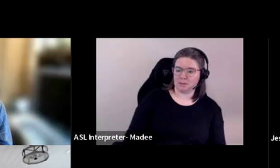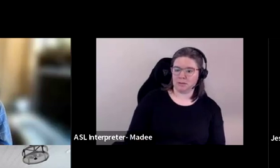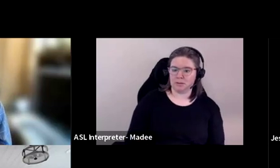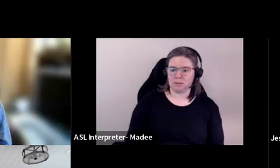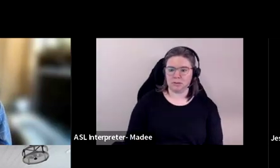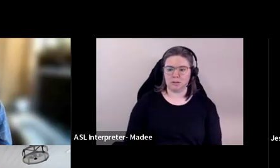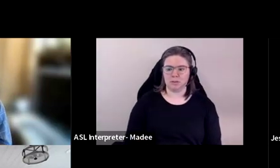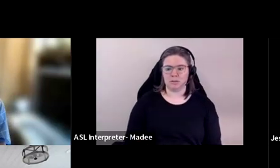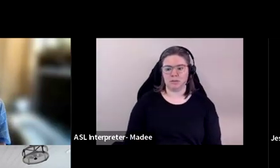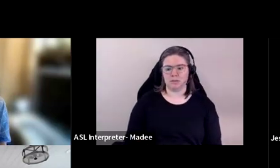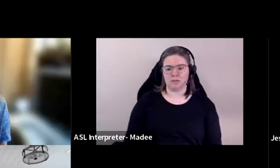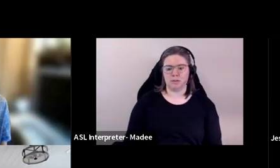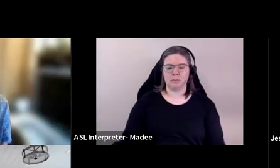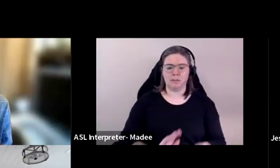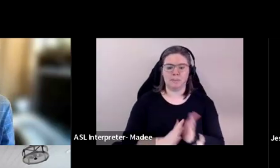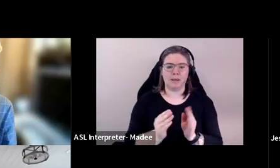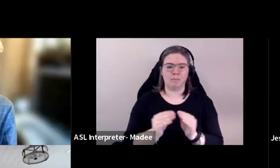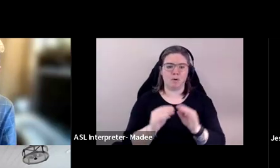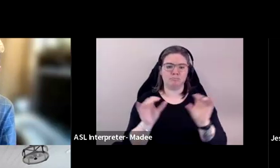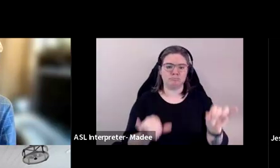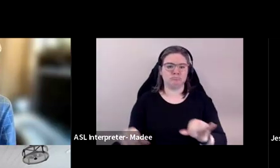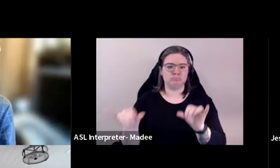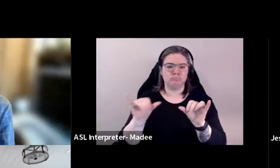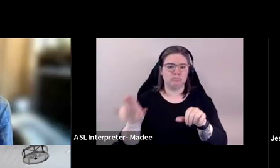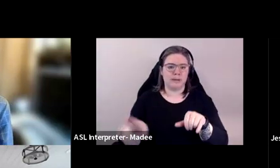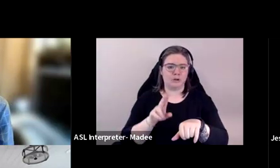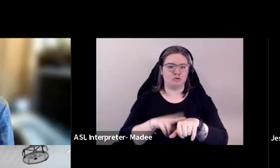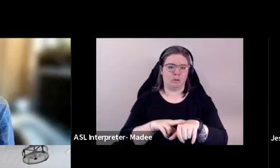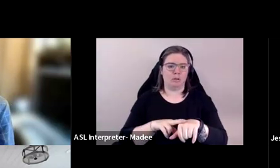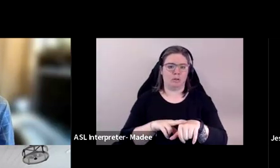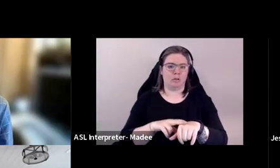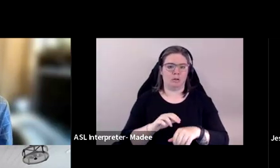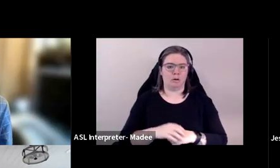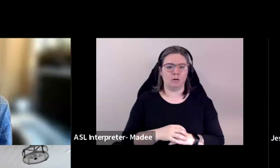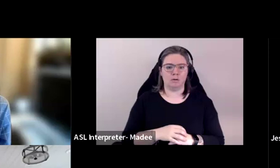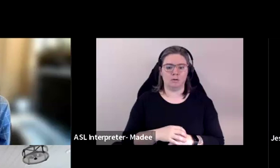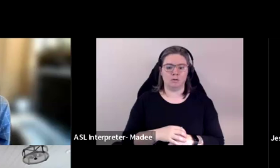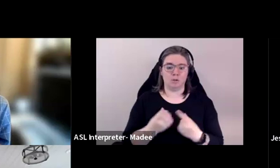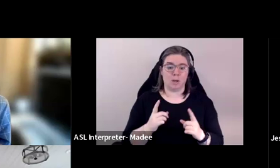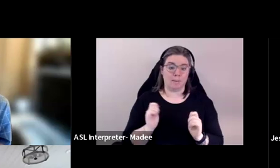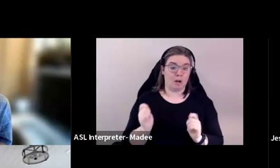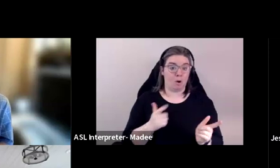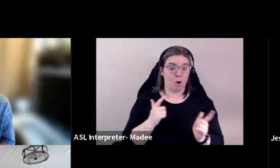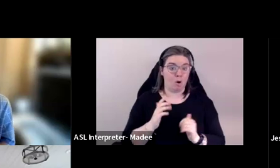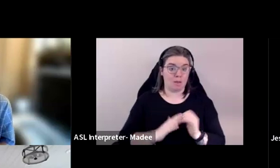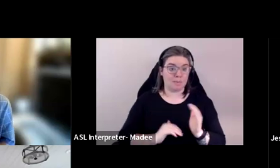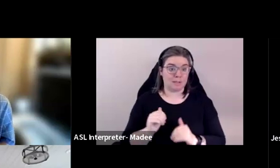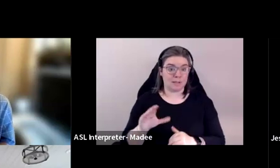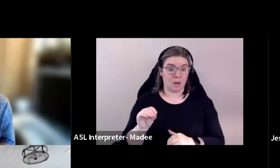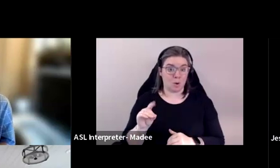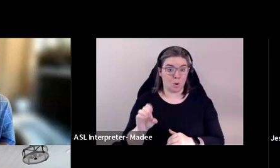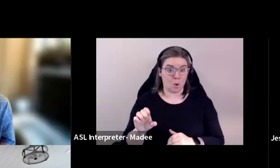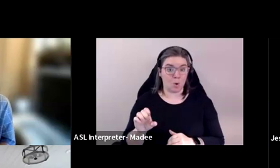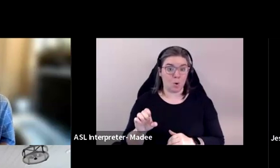more of a national thing. But I really think getting to all the building codes and getting them to increase that percentage.